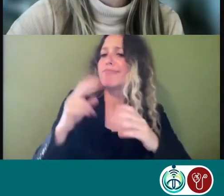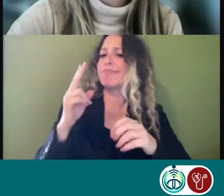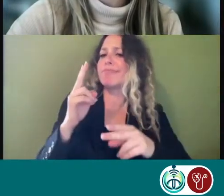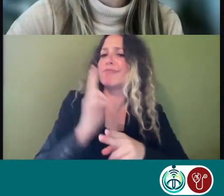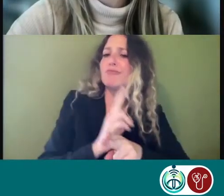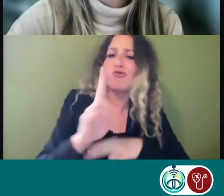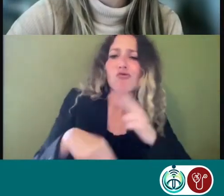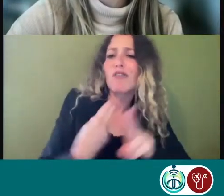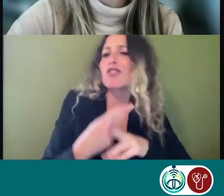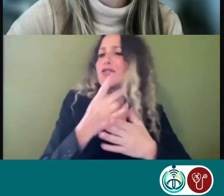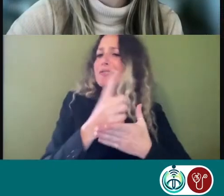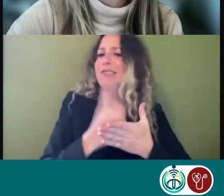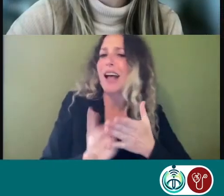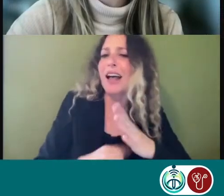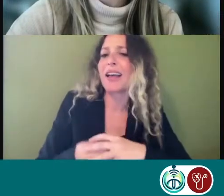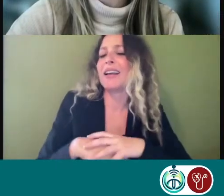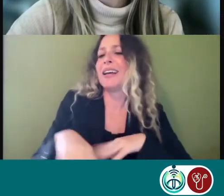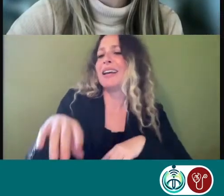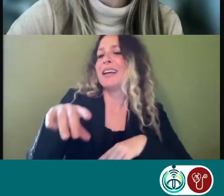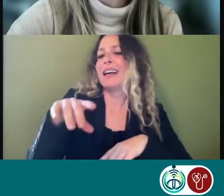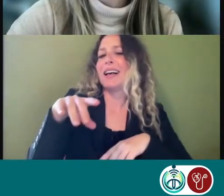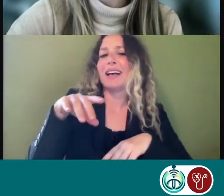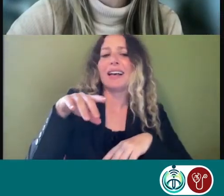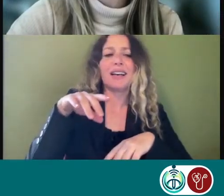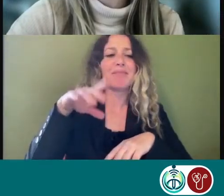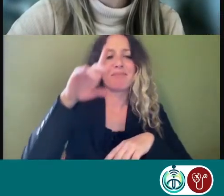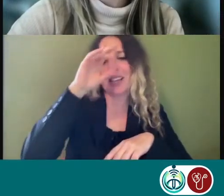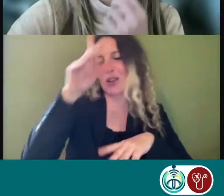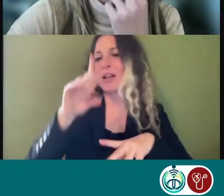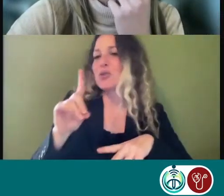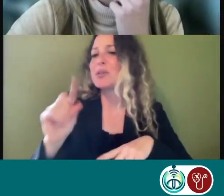autism and intellectual and developmental disabilities but everybody. The idea that if